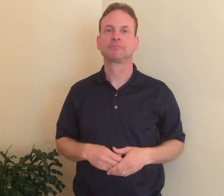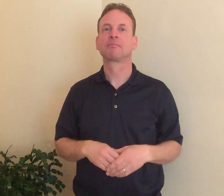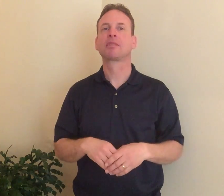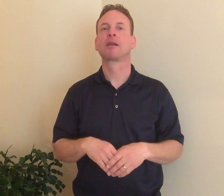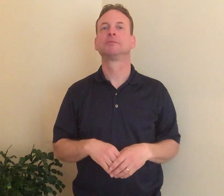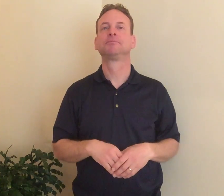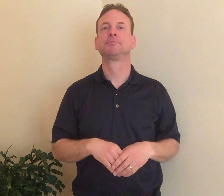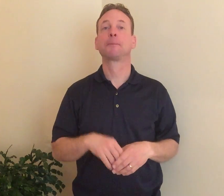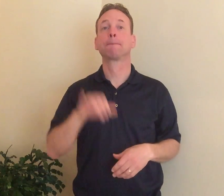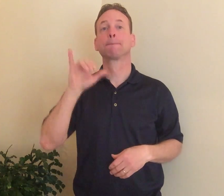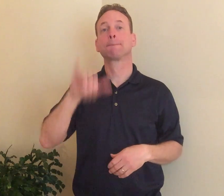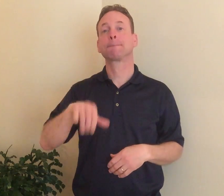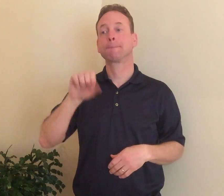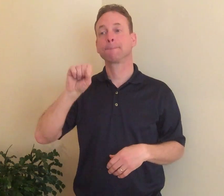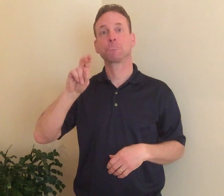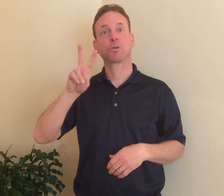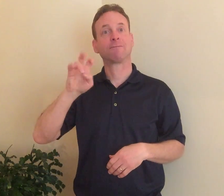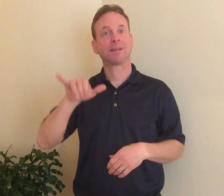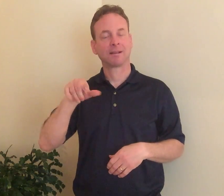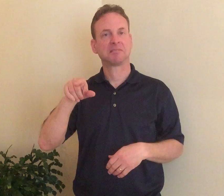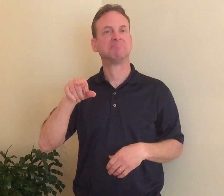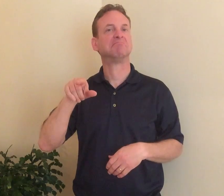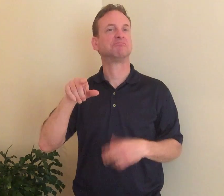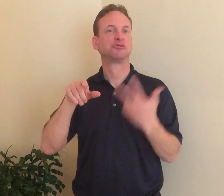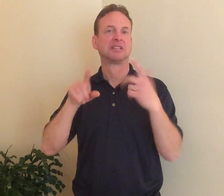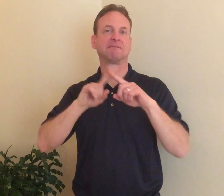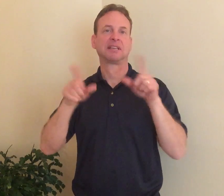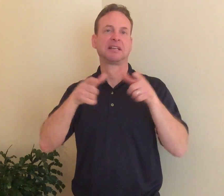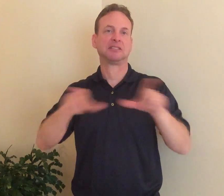The survey itself was offered in three different